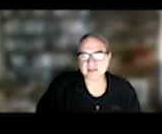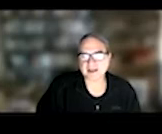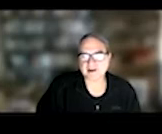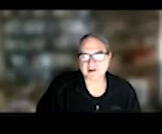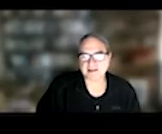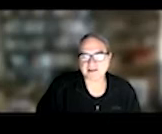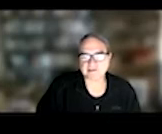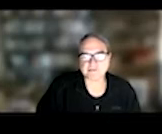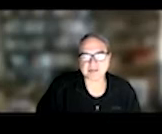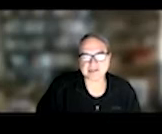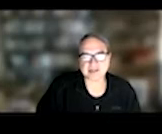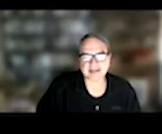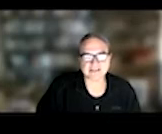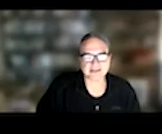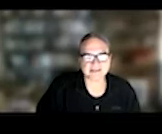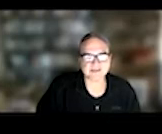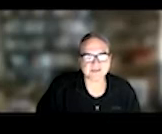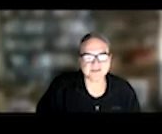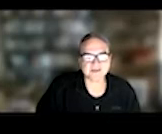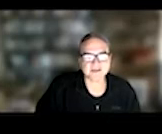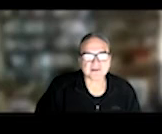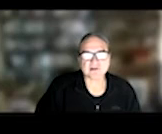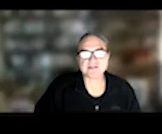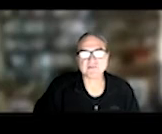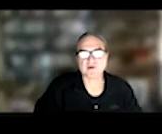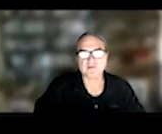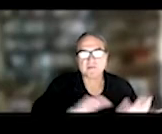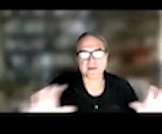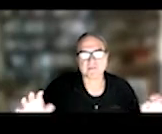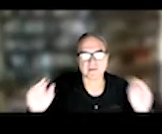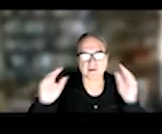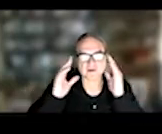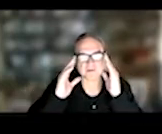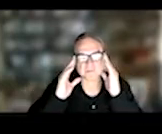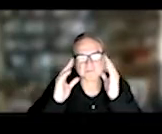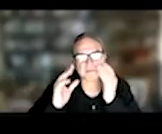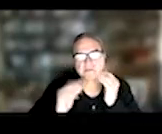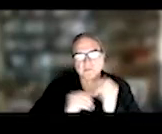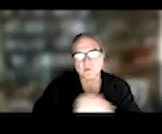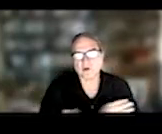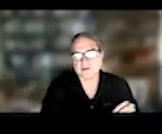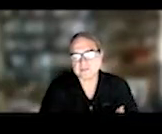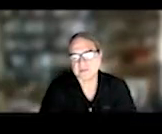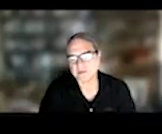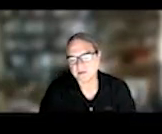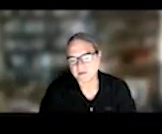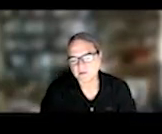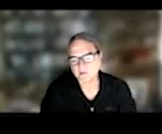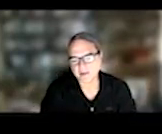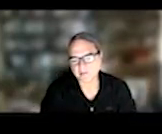care and transportation access. So across the board when we think about long-term supports we